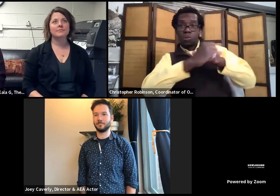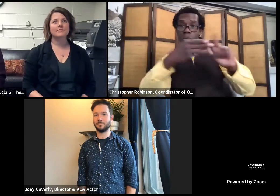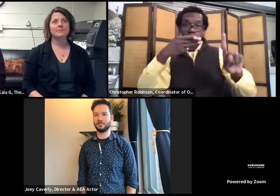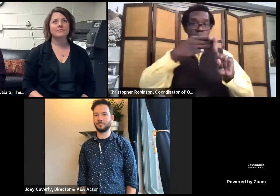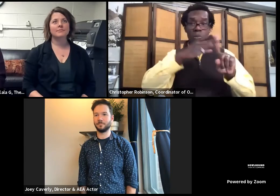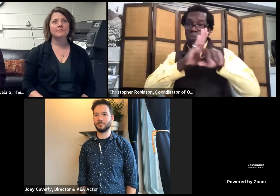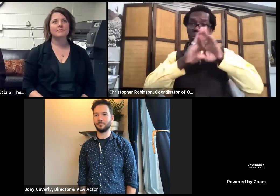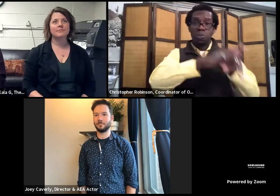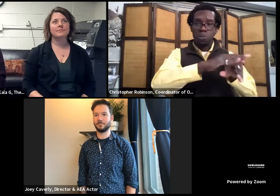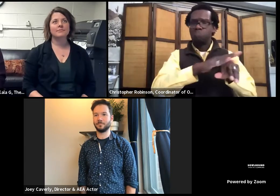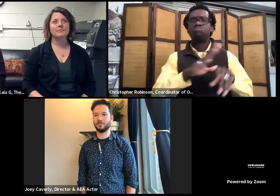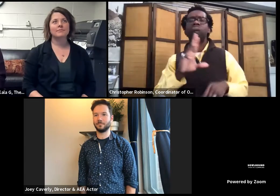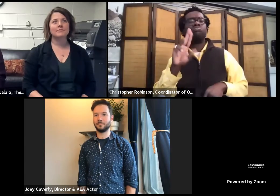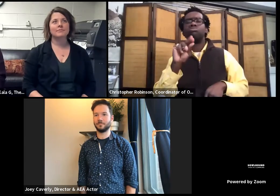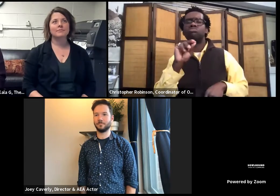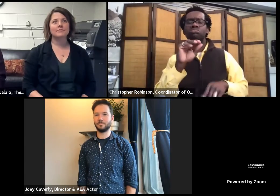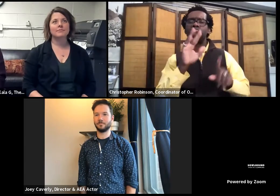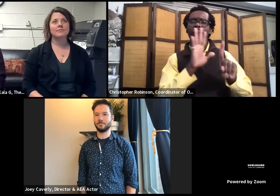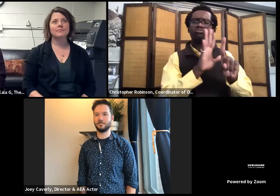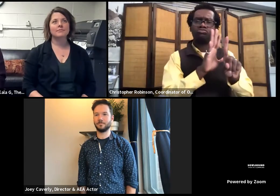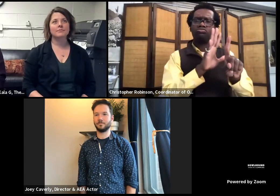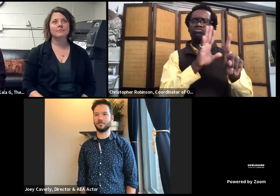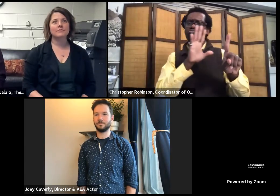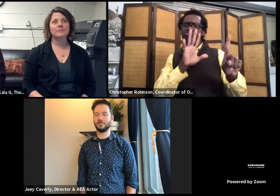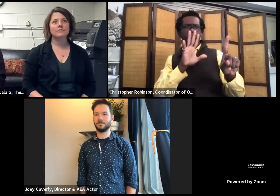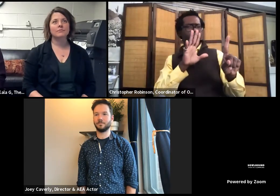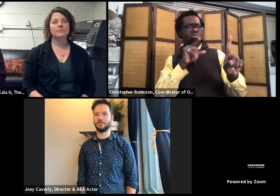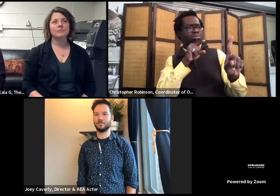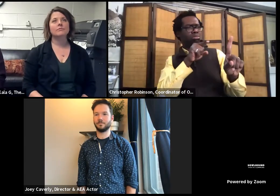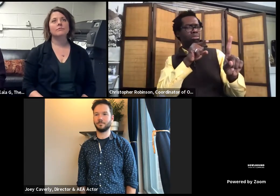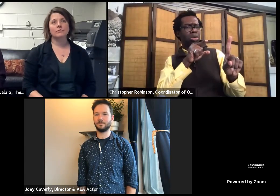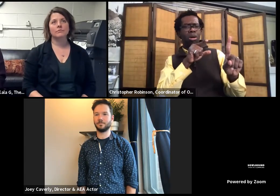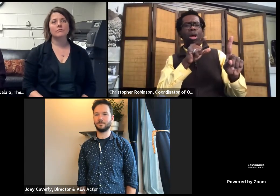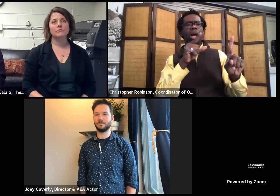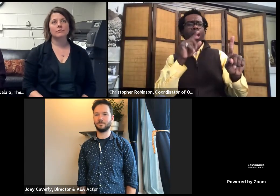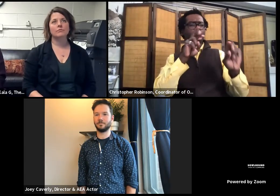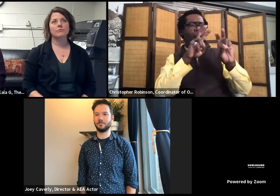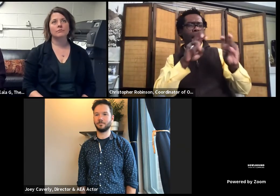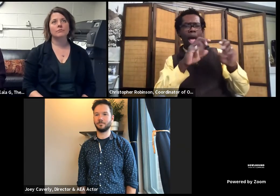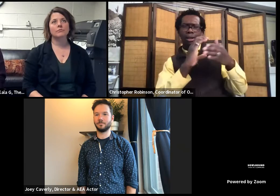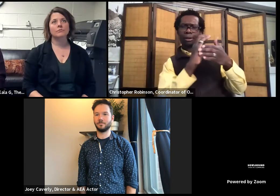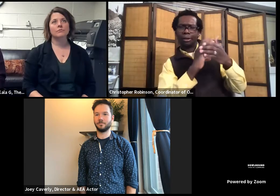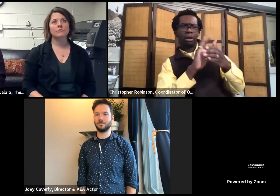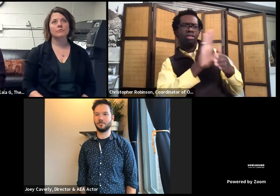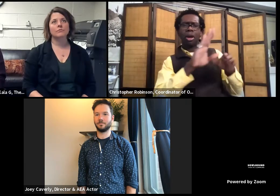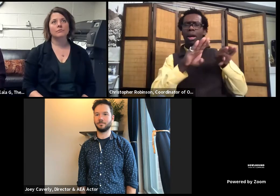because people were often, suit and ties, they wanted to get away from stigmatizing the person who smoked